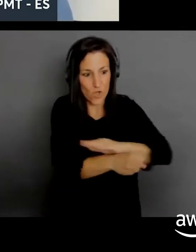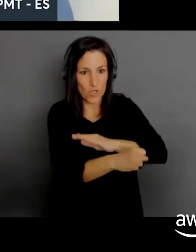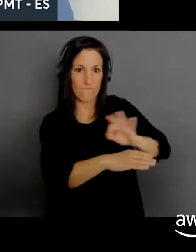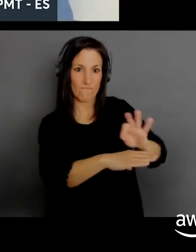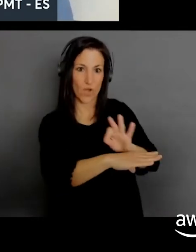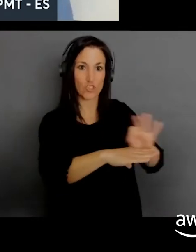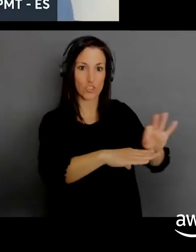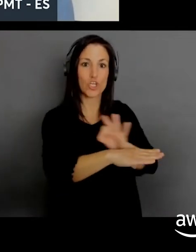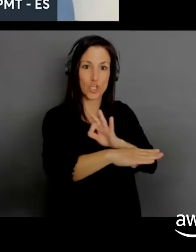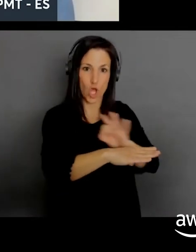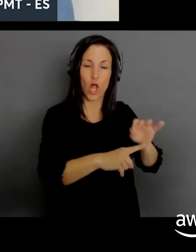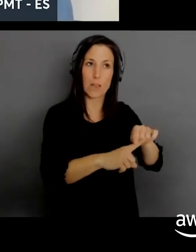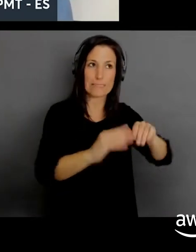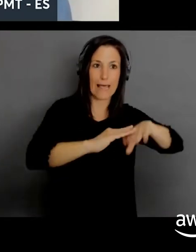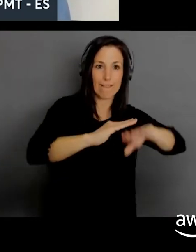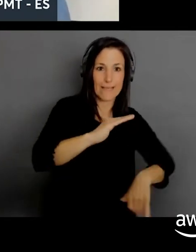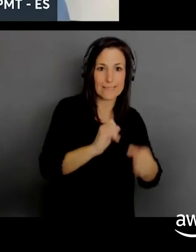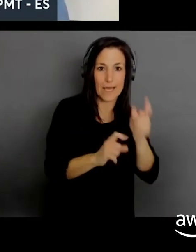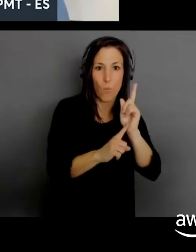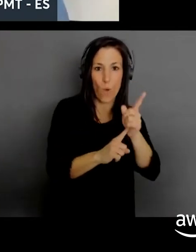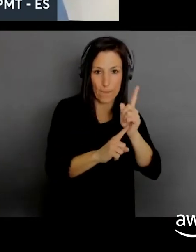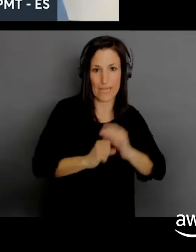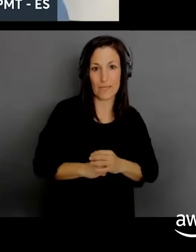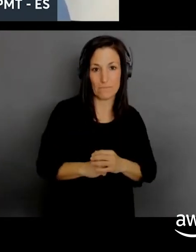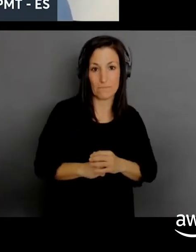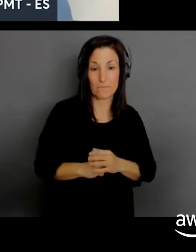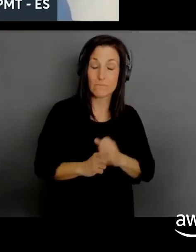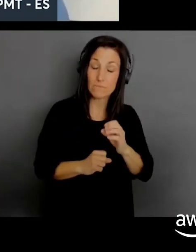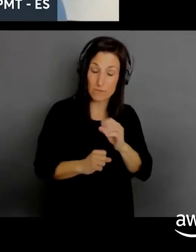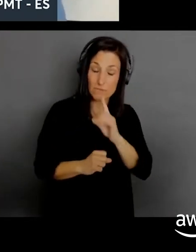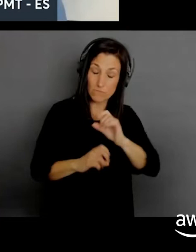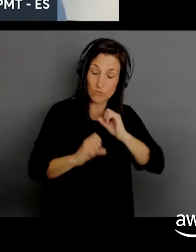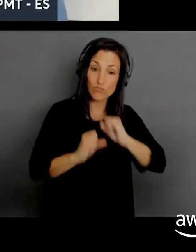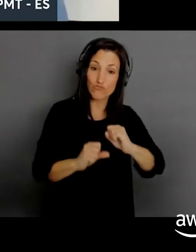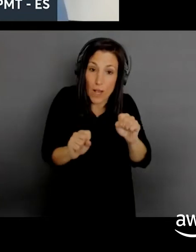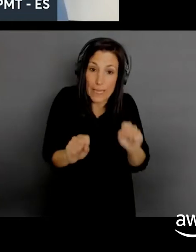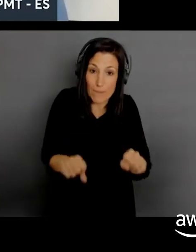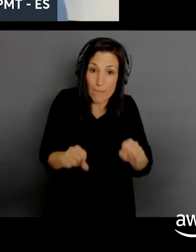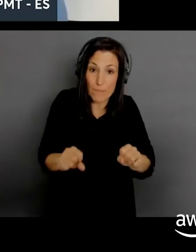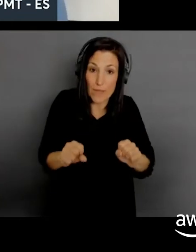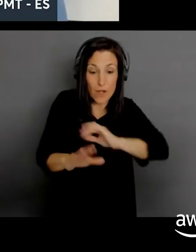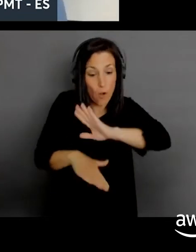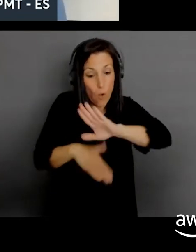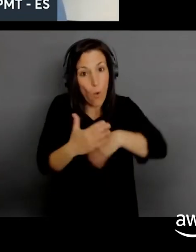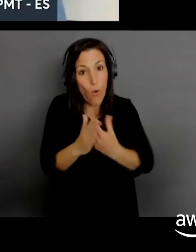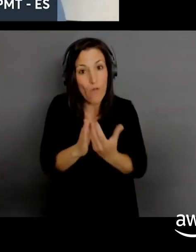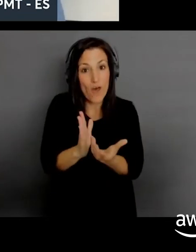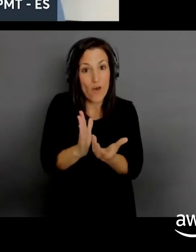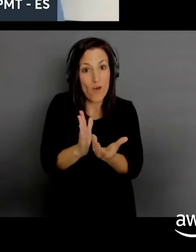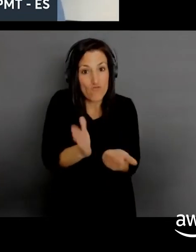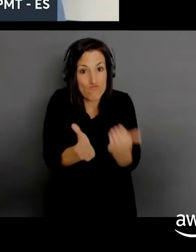is less than one minute. So it's an immensely strong capability. All of the replication that happens in Aurora, without getting into too much detail,